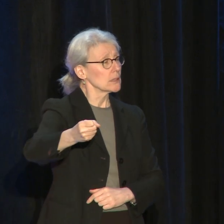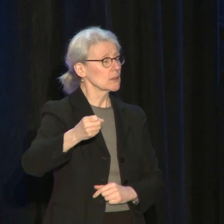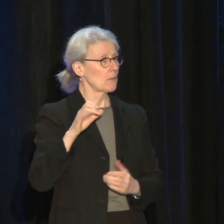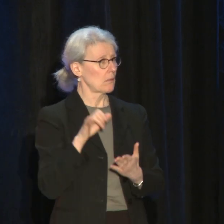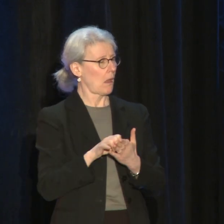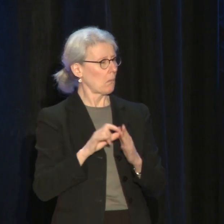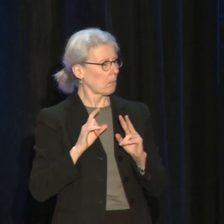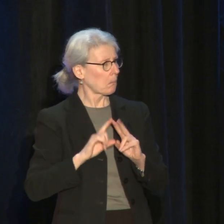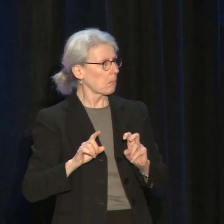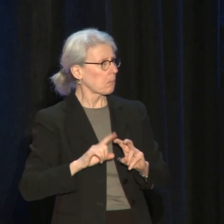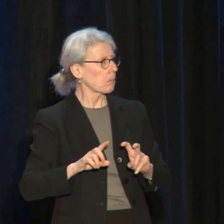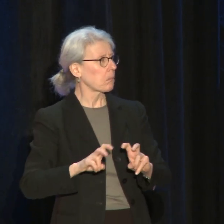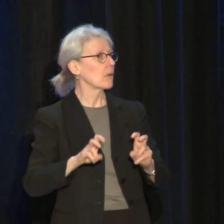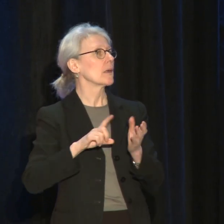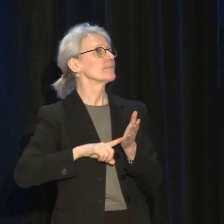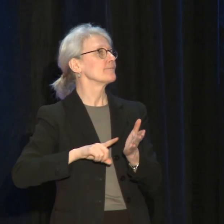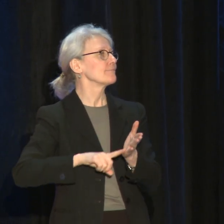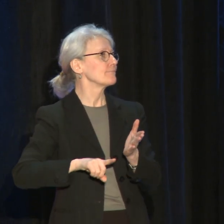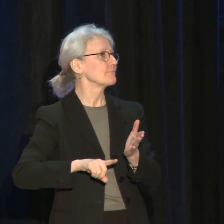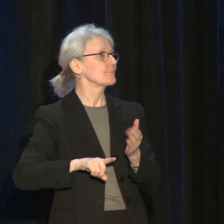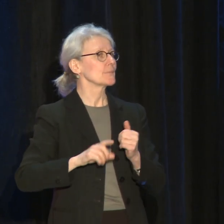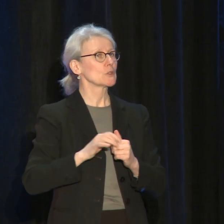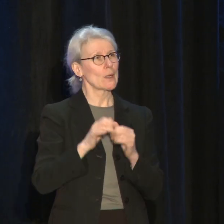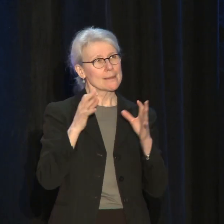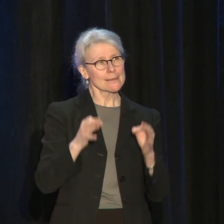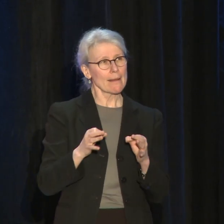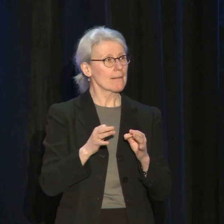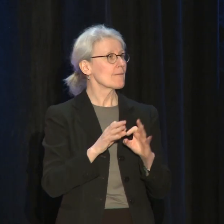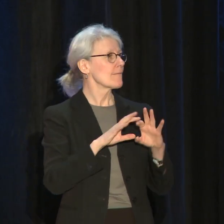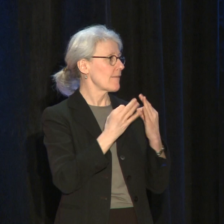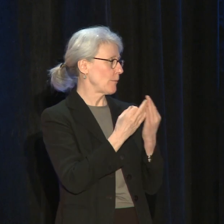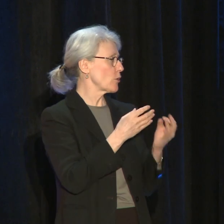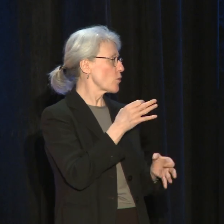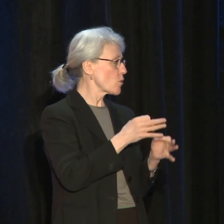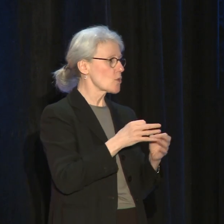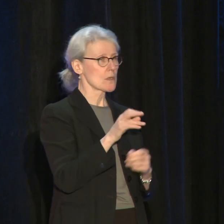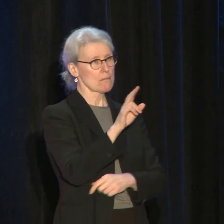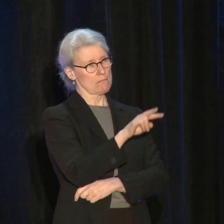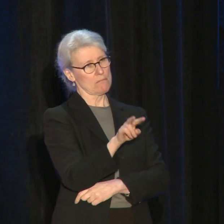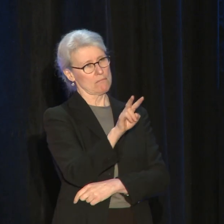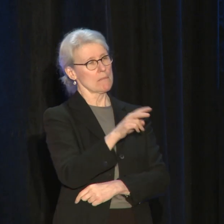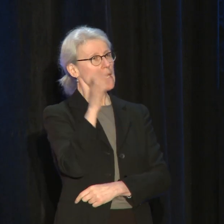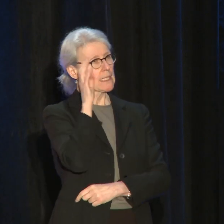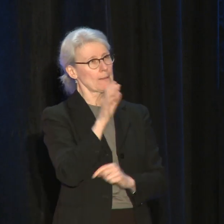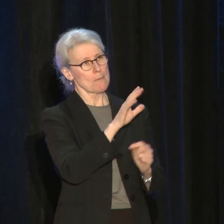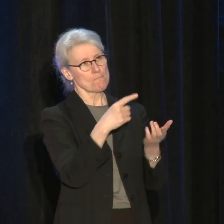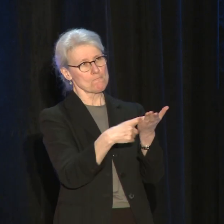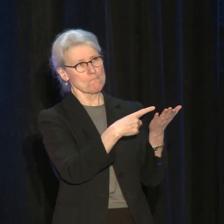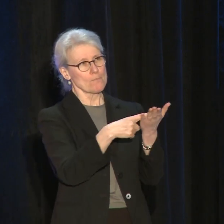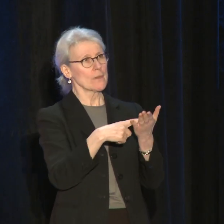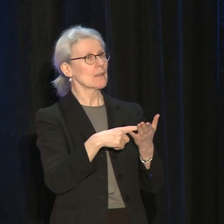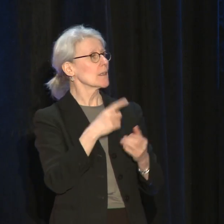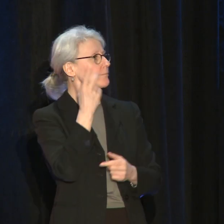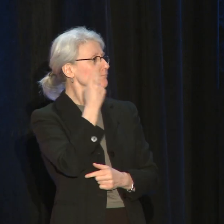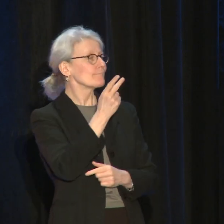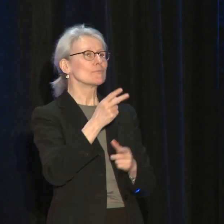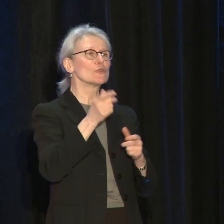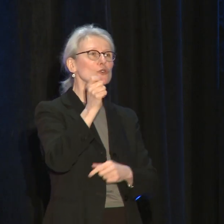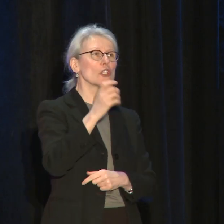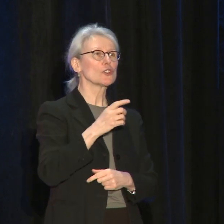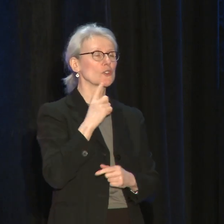system. I began to go to Family Court and watching proceedings where judges took children away from